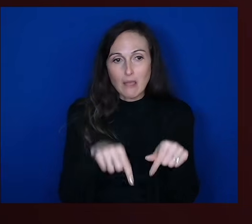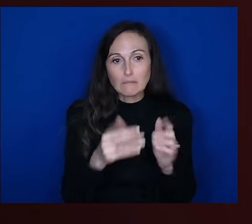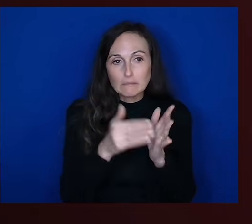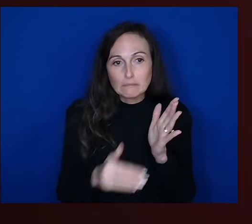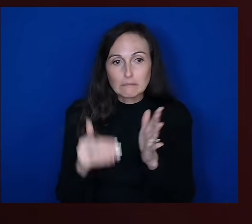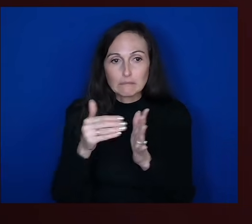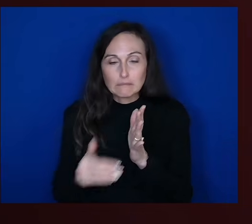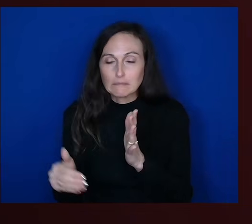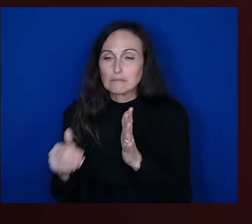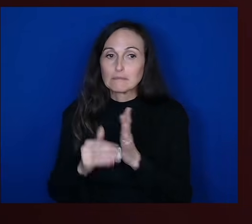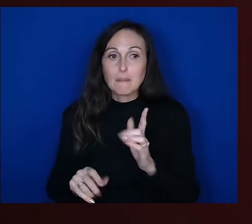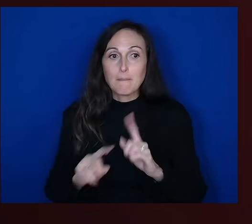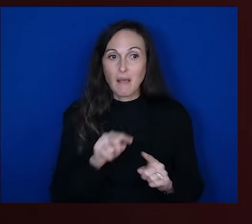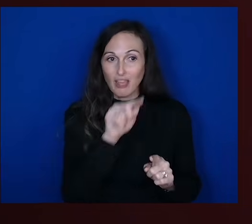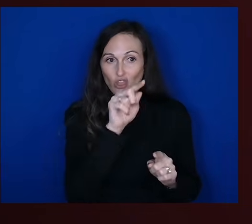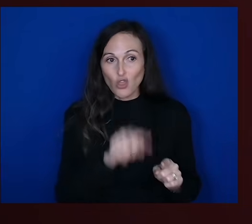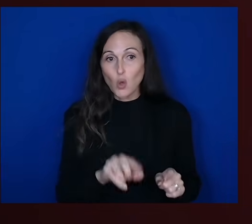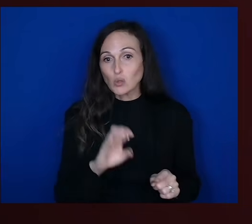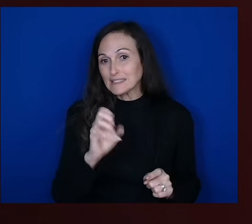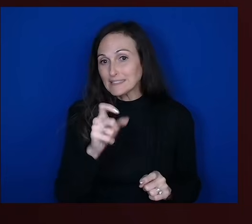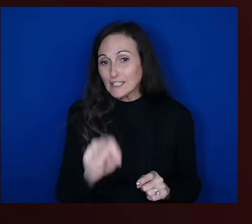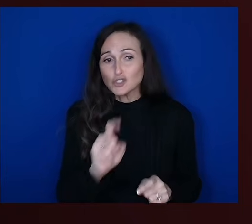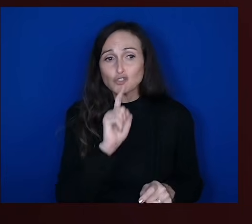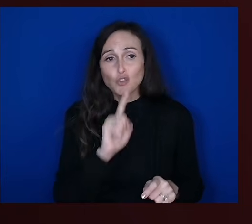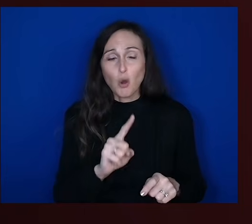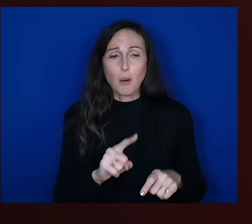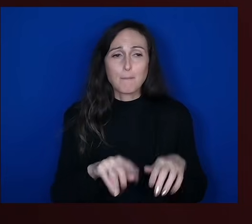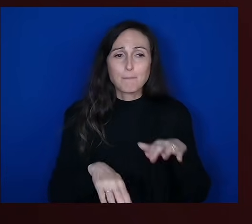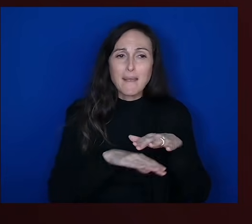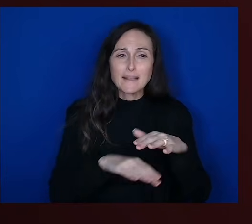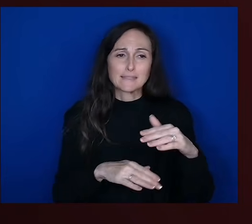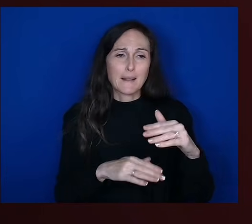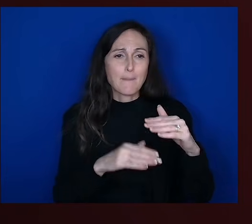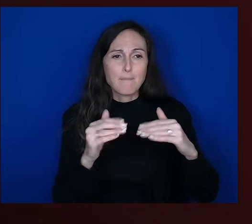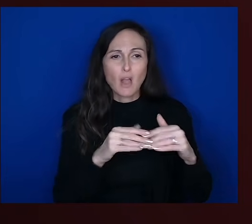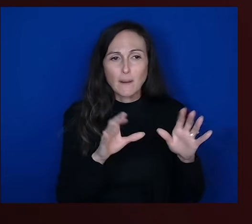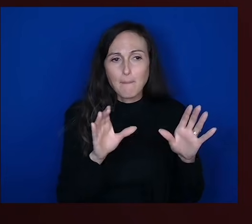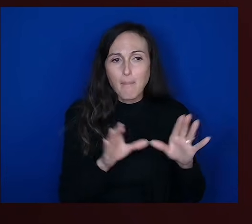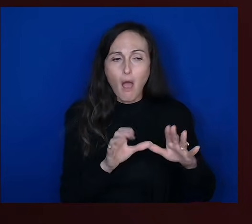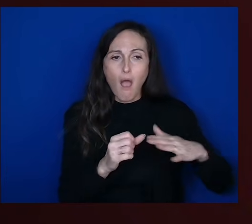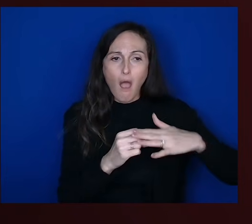basic building blocks and primitives, and we call them "primitive", but they're very complex